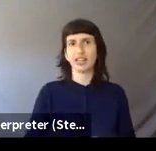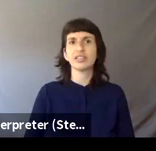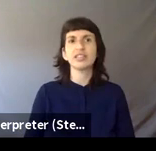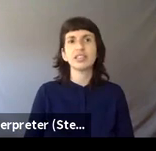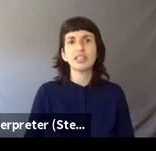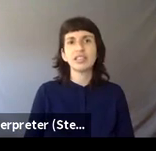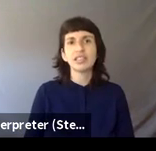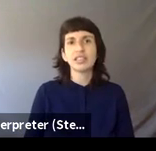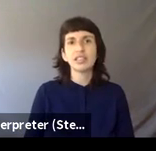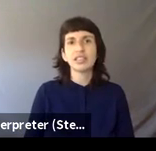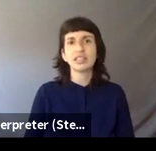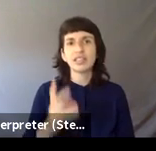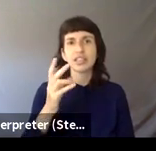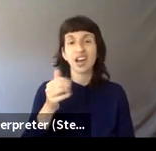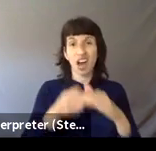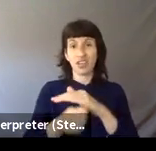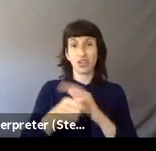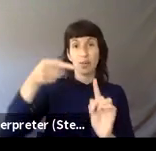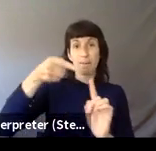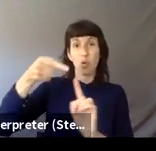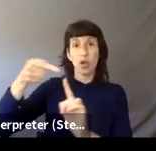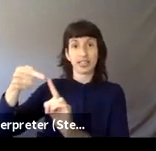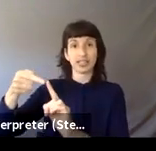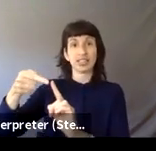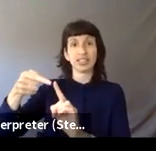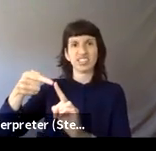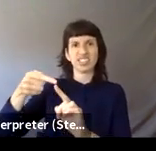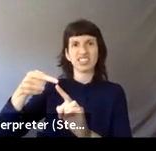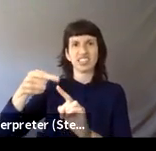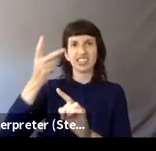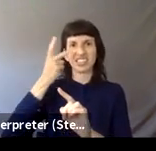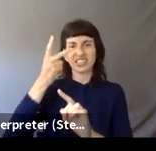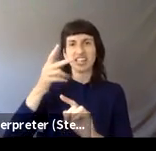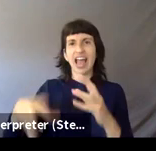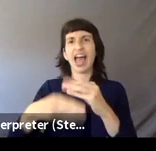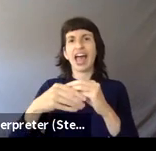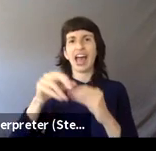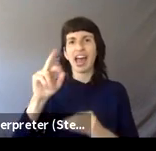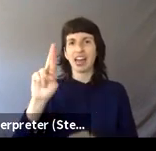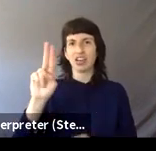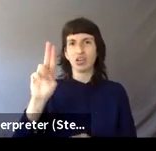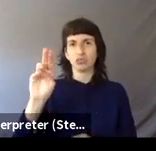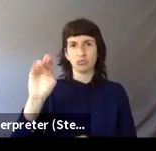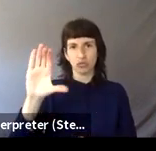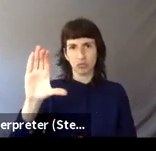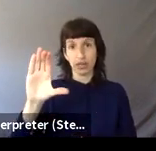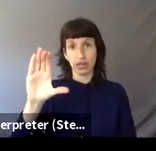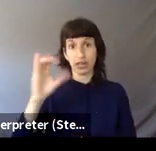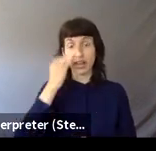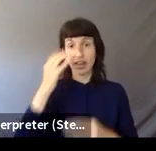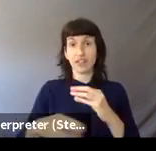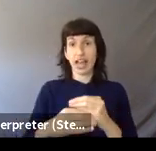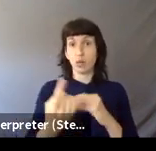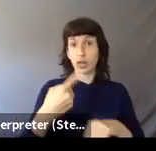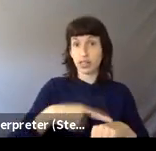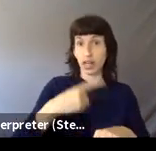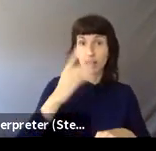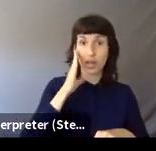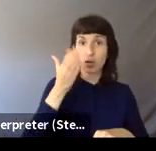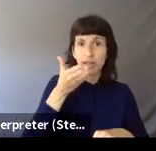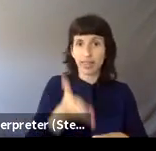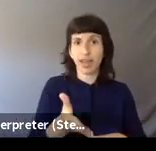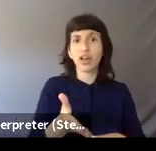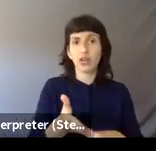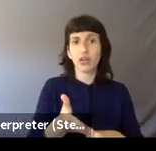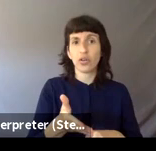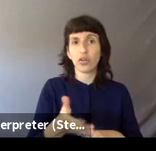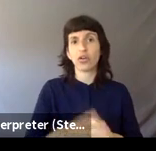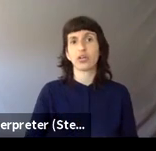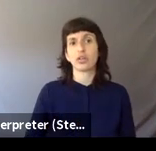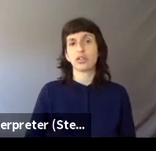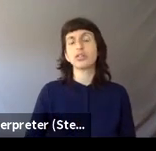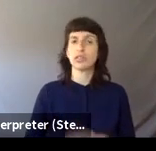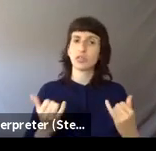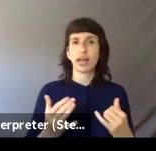you're going to create an assignment. There's no way to directly create a rubric without kind of going through the process like you're ready to assign something. If I click on create, and